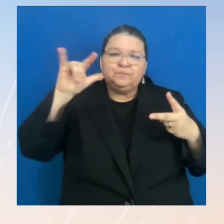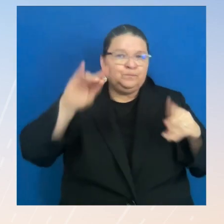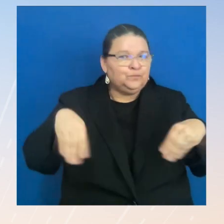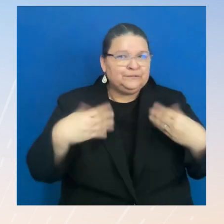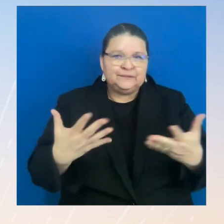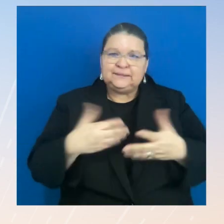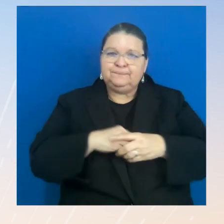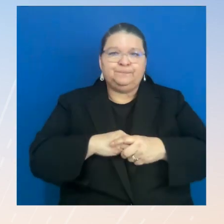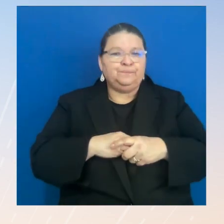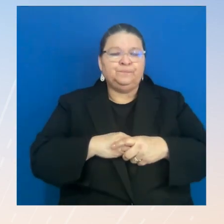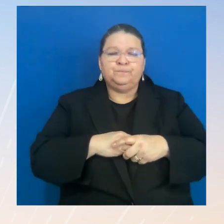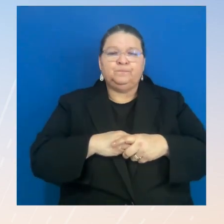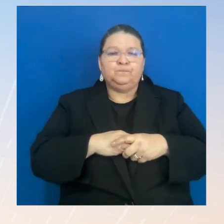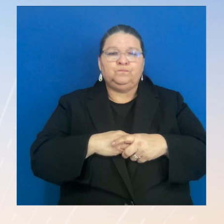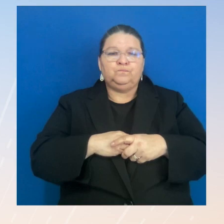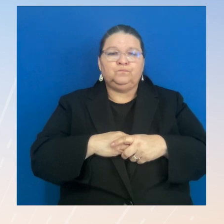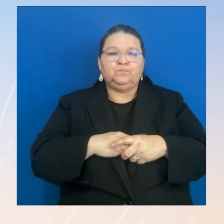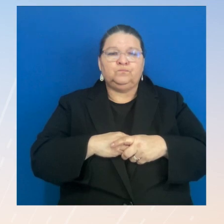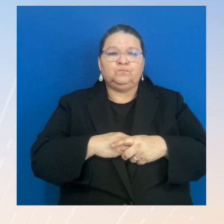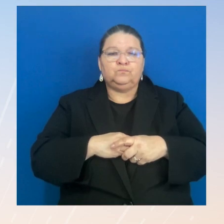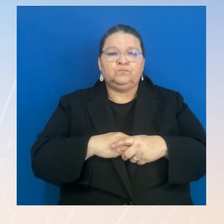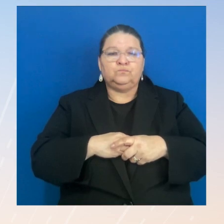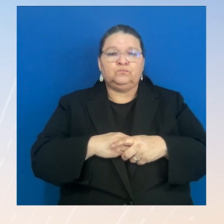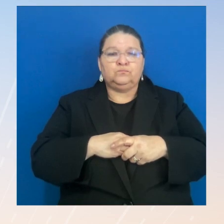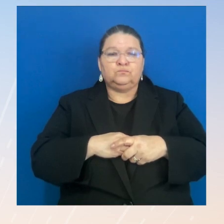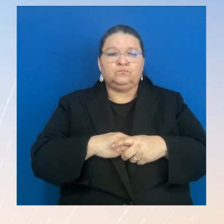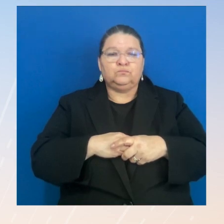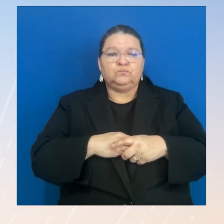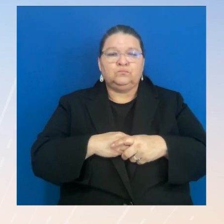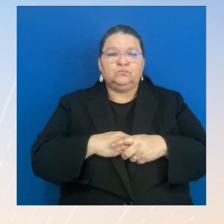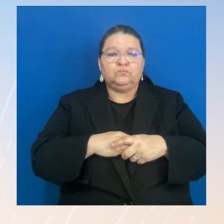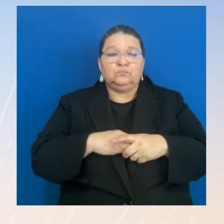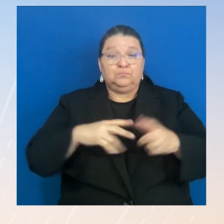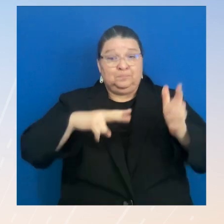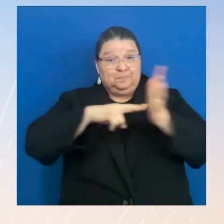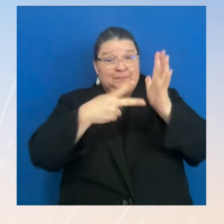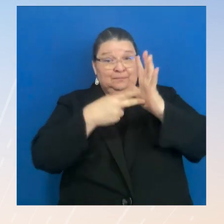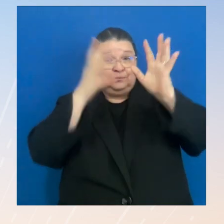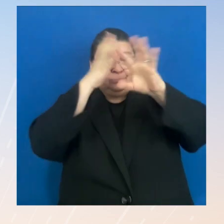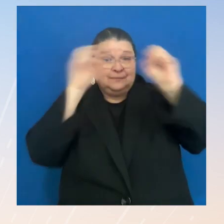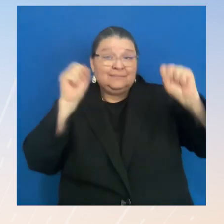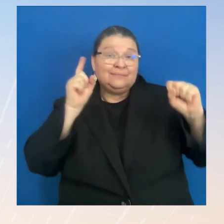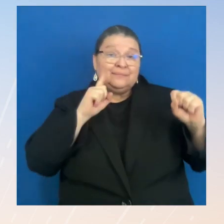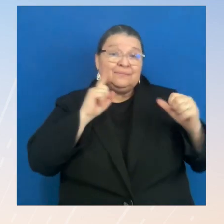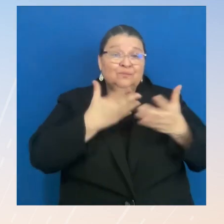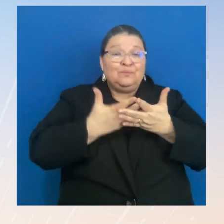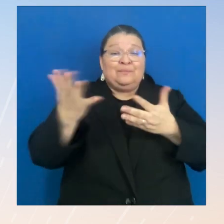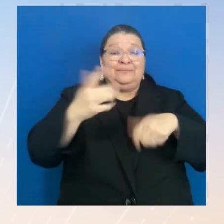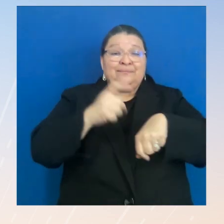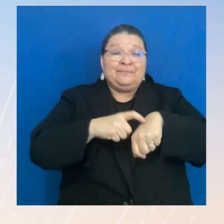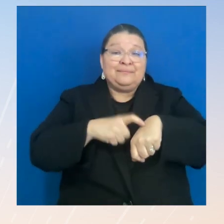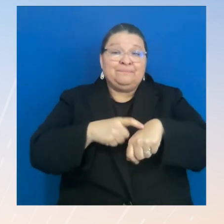To put it bluntly, is Zelenskyy wasting his time tomorrow asking for these things? Ms. Psaki: Well, I would say because of the passion